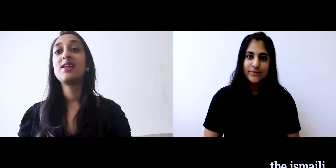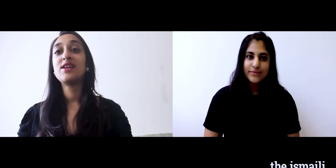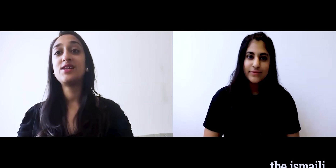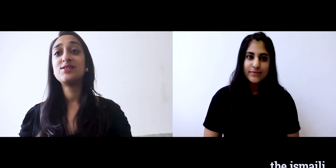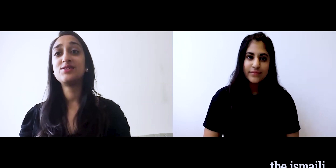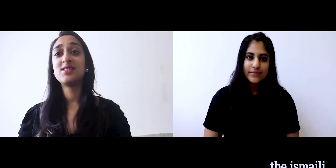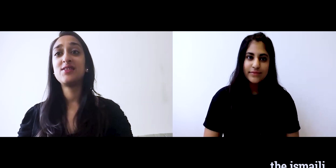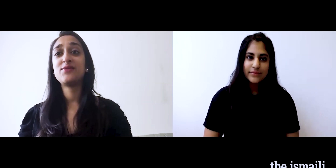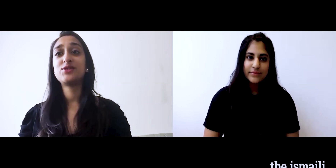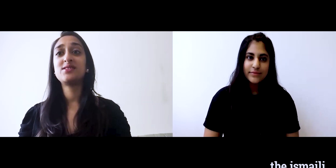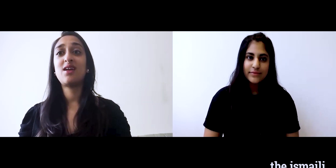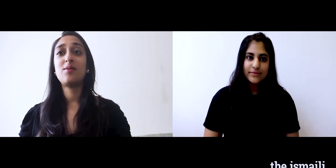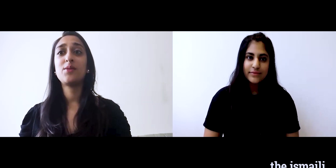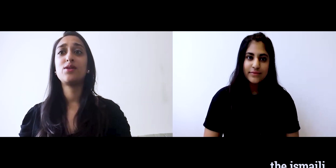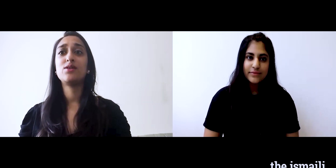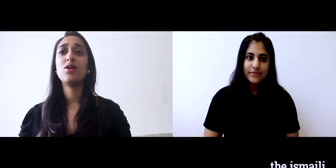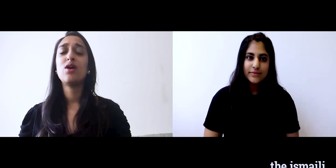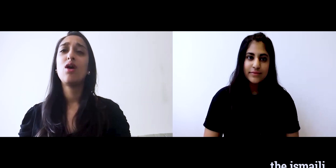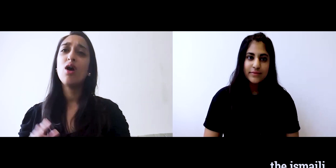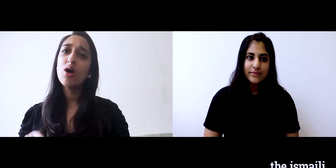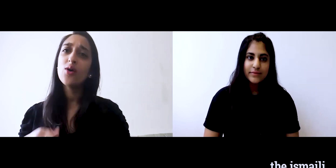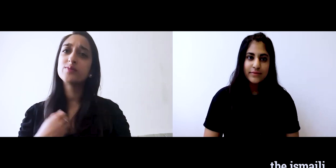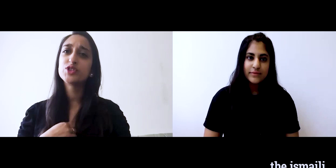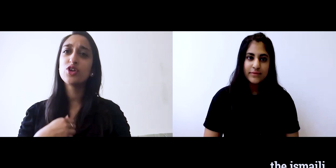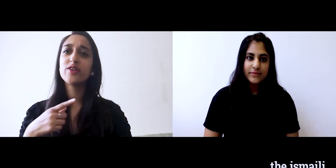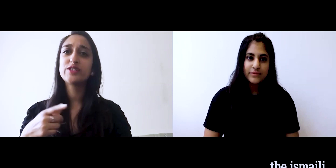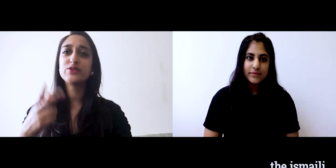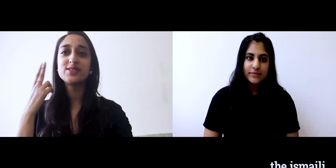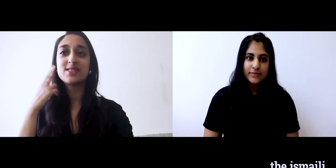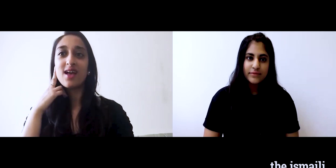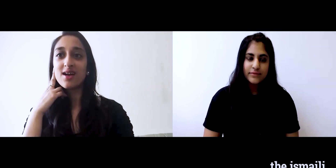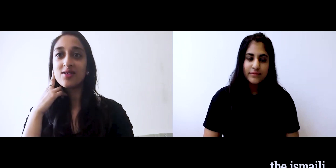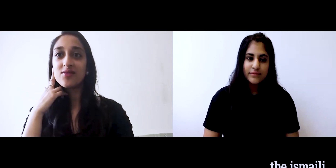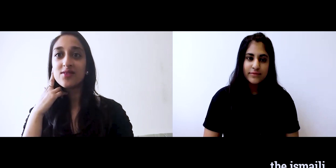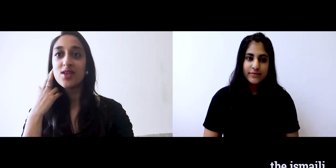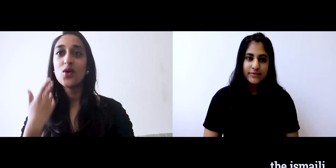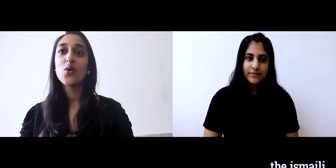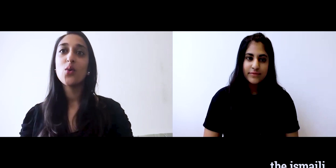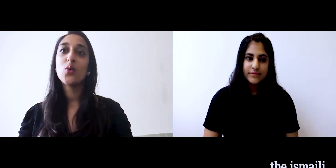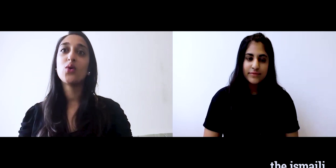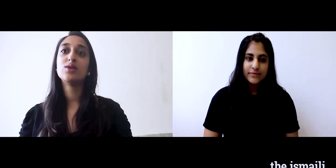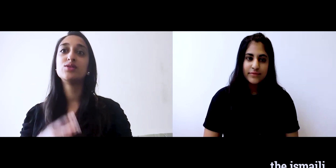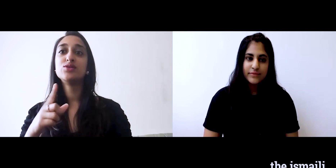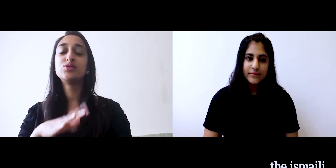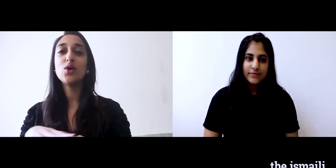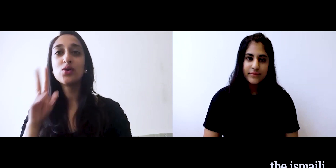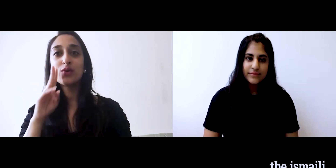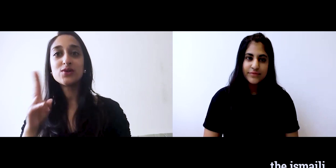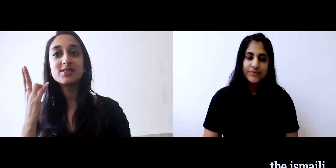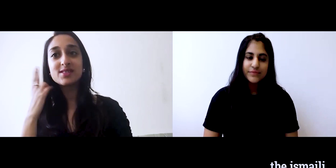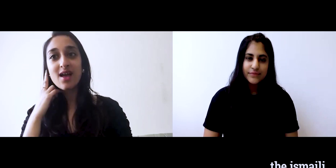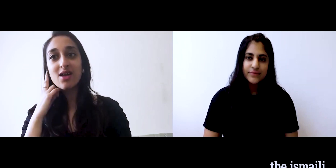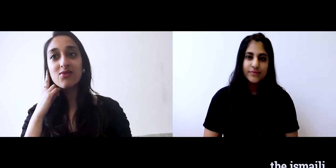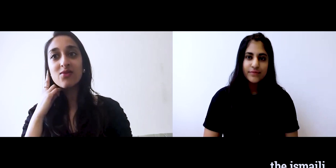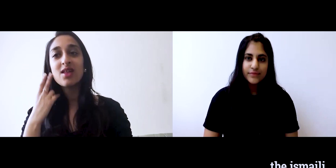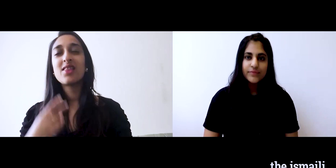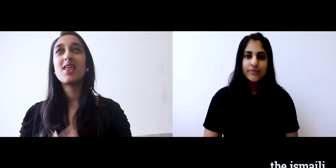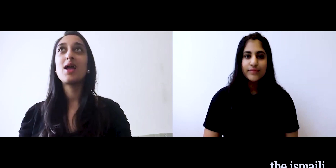Including saying "Oh, you're deaf?" Or "You don't look deaf."